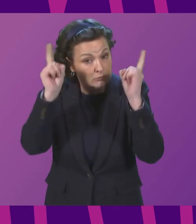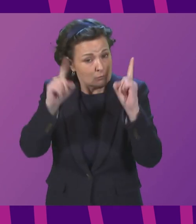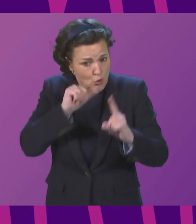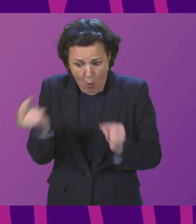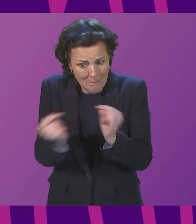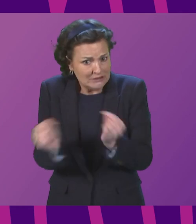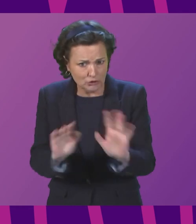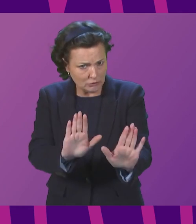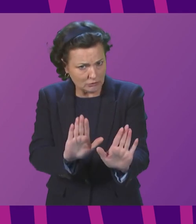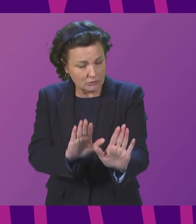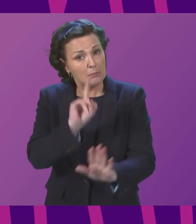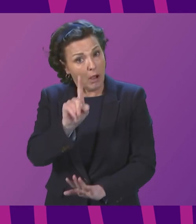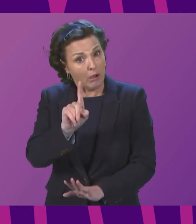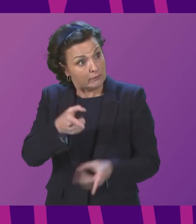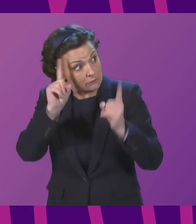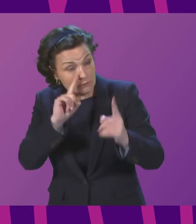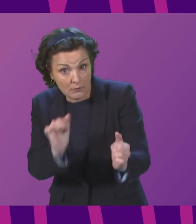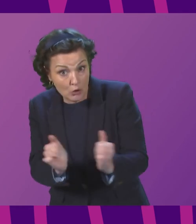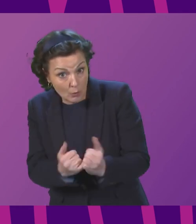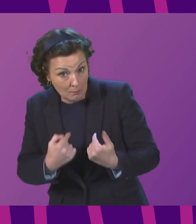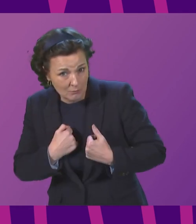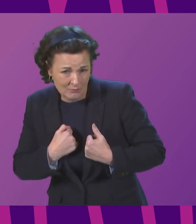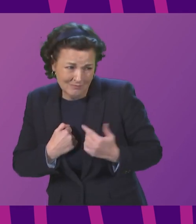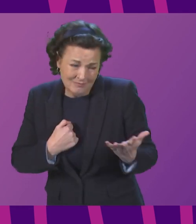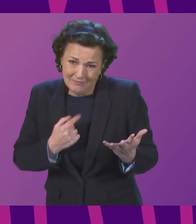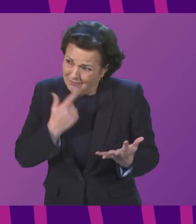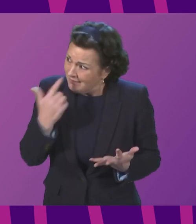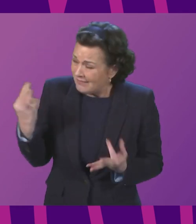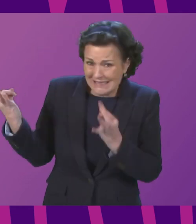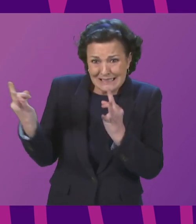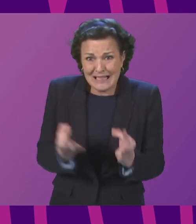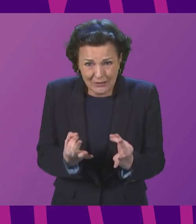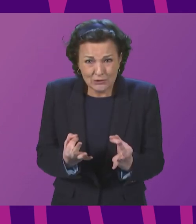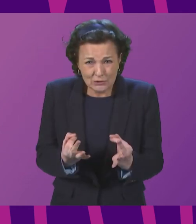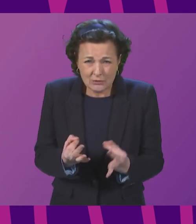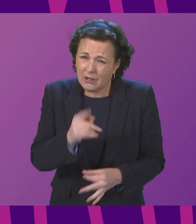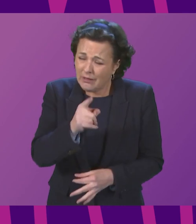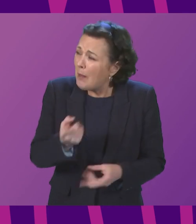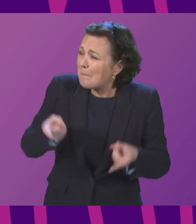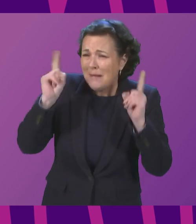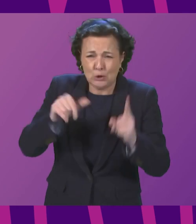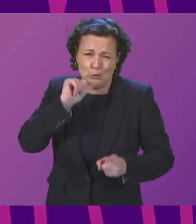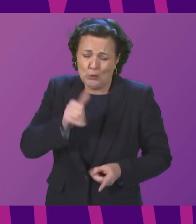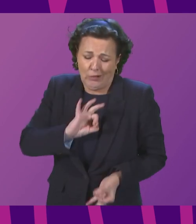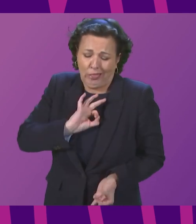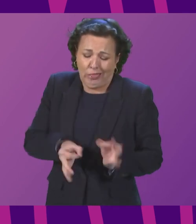agree with me that it is essential that ministers do not spin statistics or create misinformation